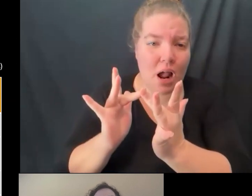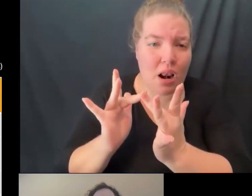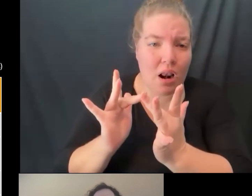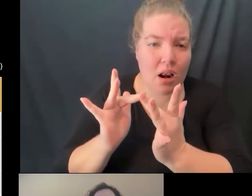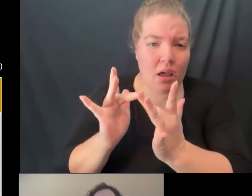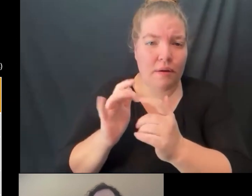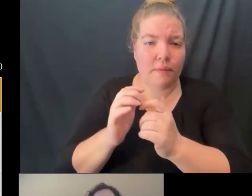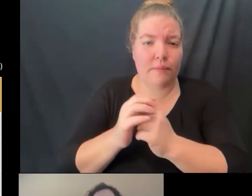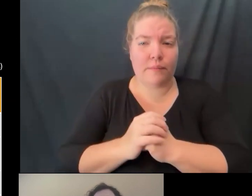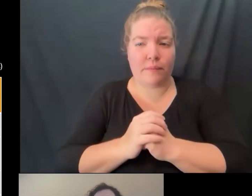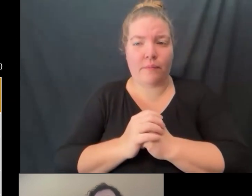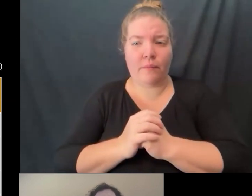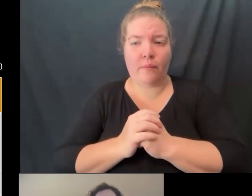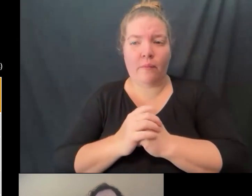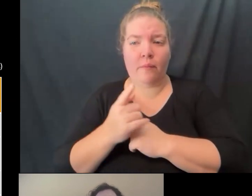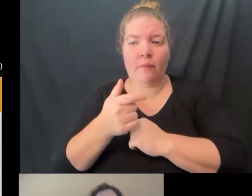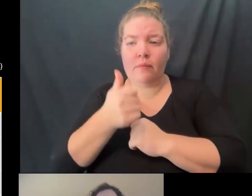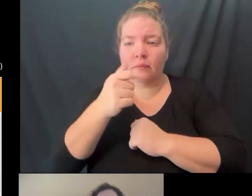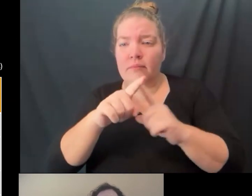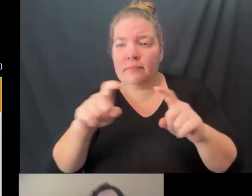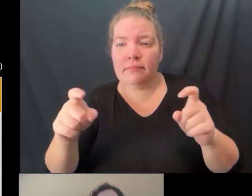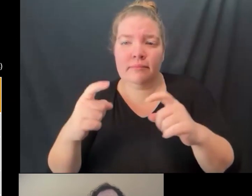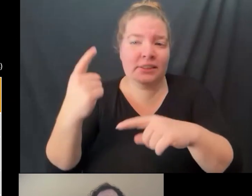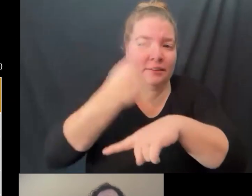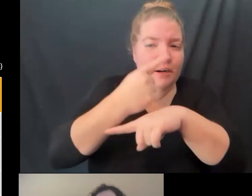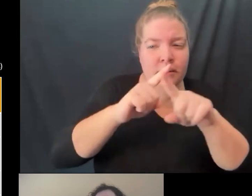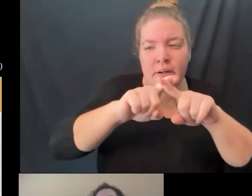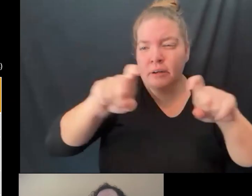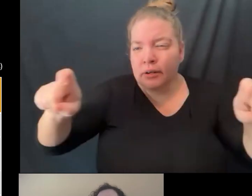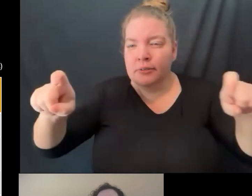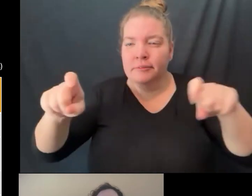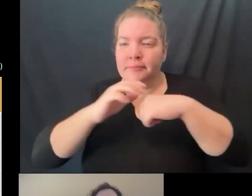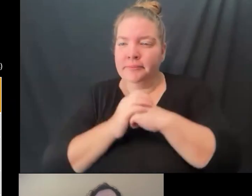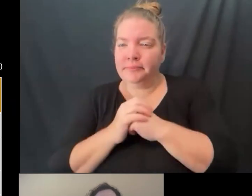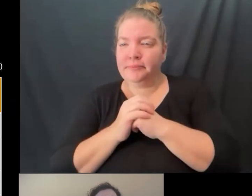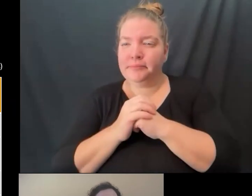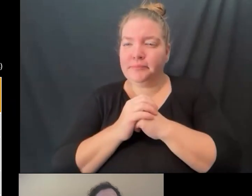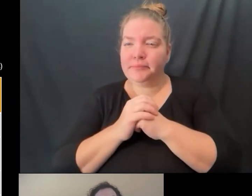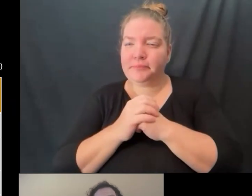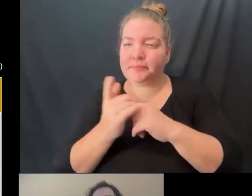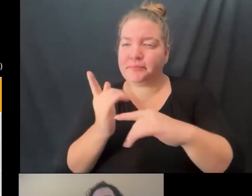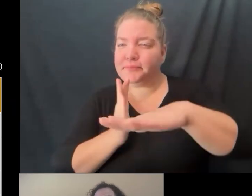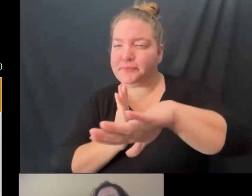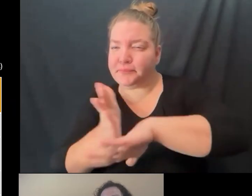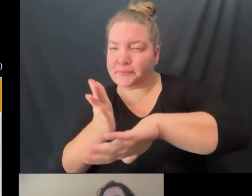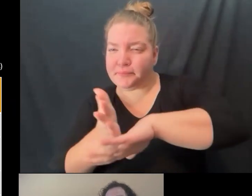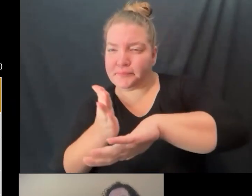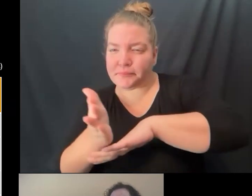are obligated under the Phase 1 deadlines that have deadlines. And they are accessibility statements.